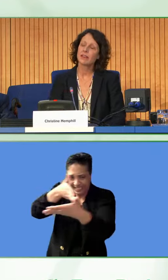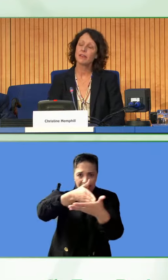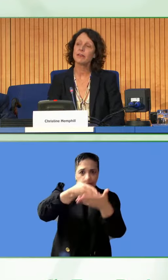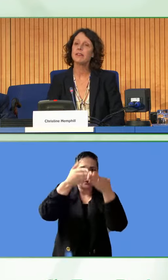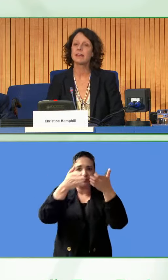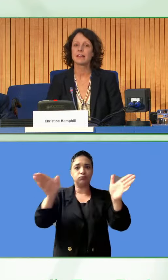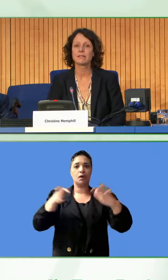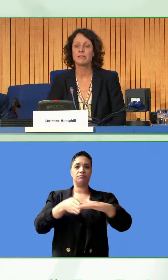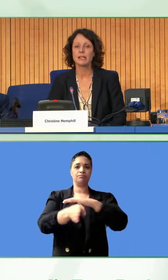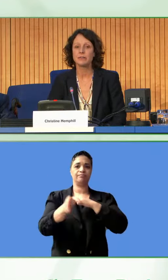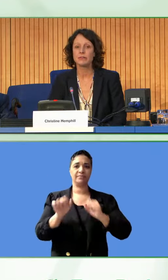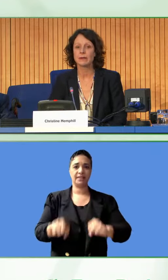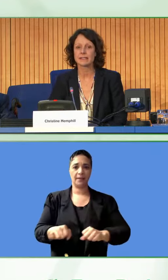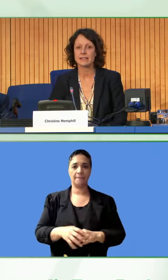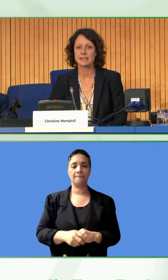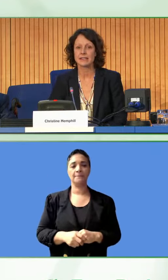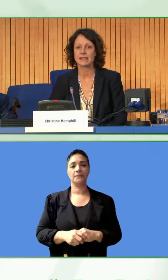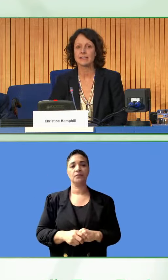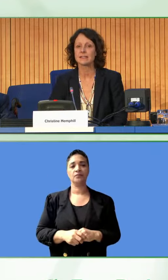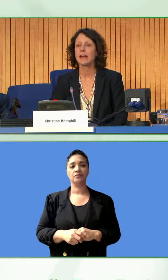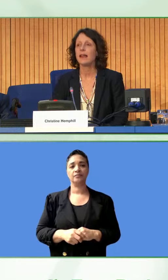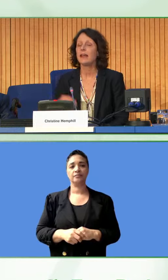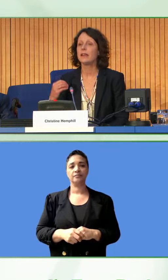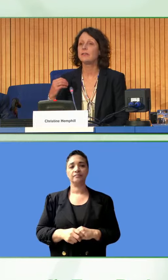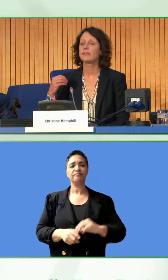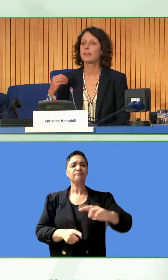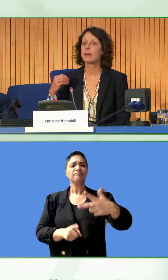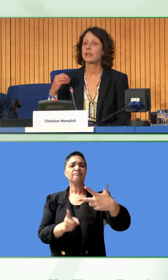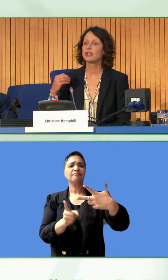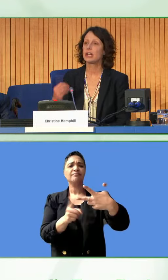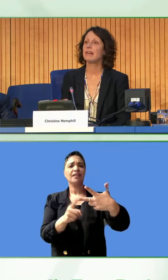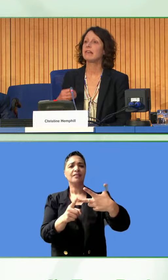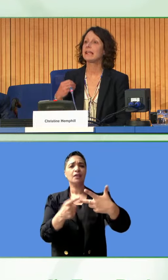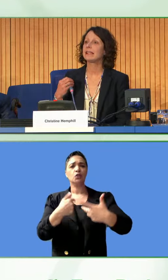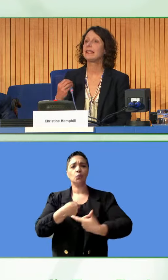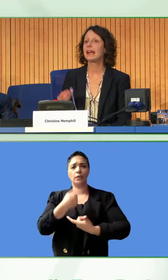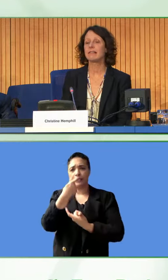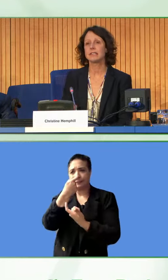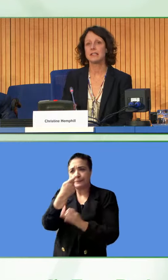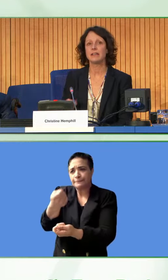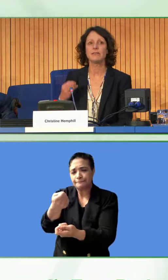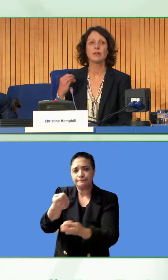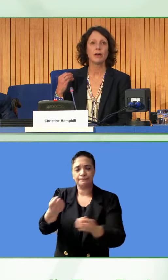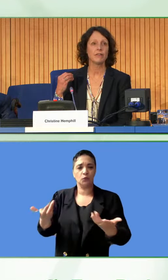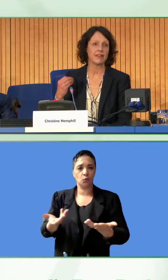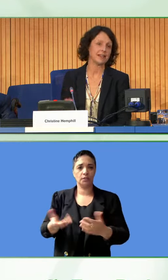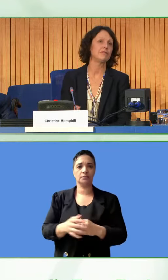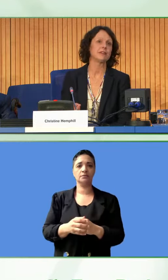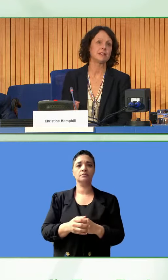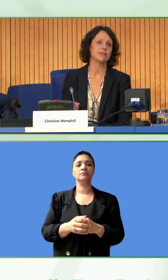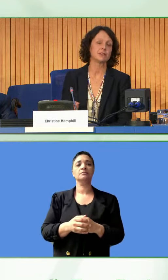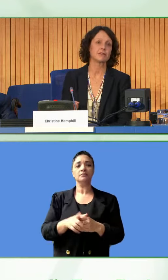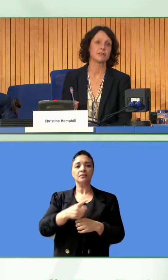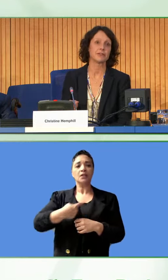The third thing that drew us into this was sharing narrative of the inventiveness across